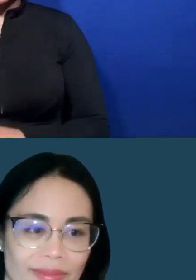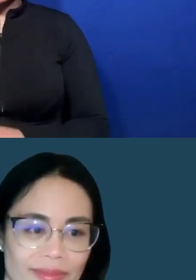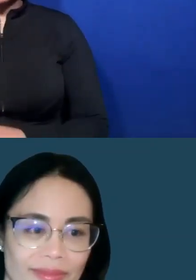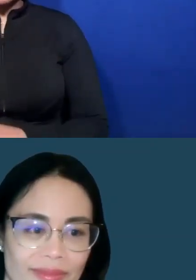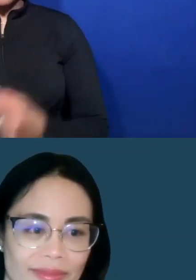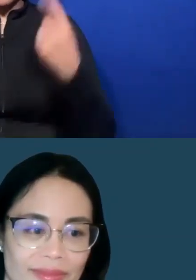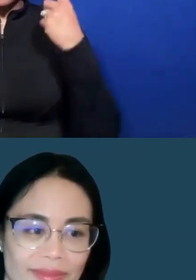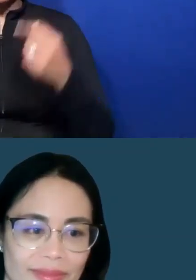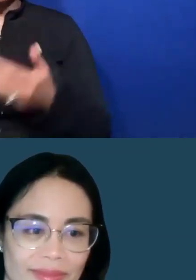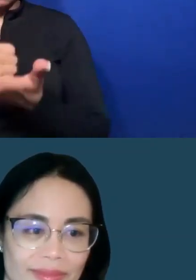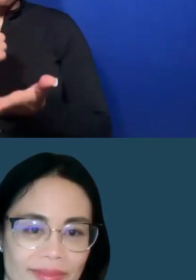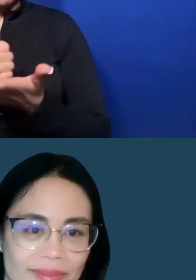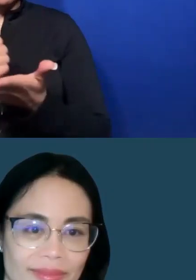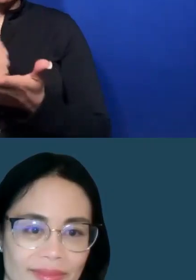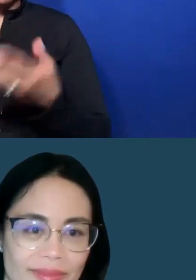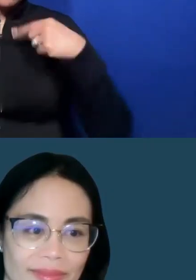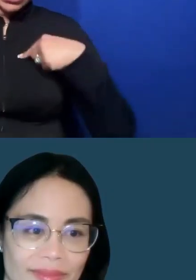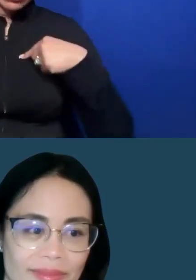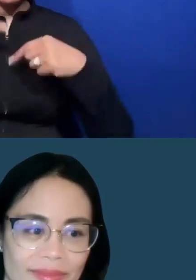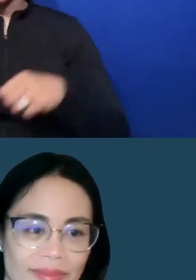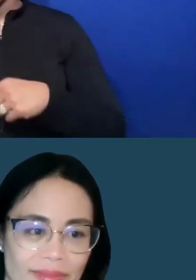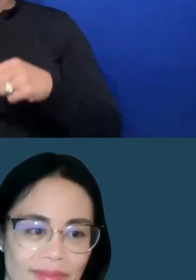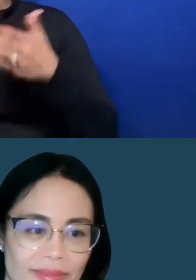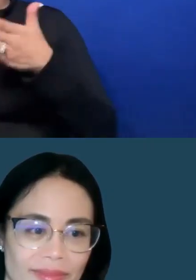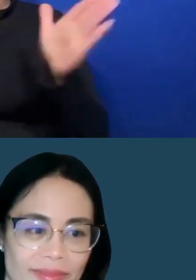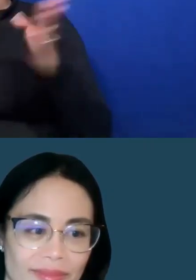but for the whole community because my mom is also my